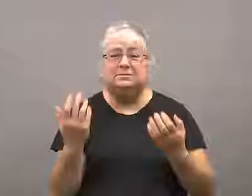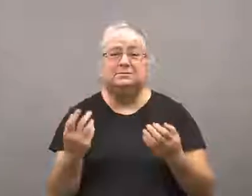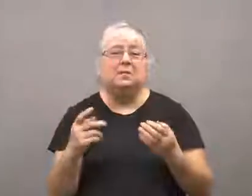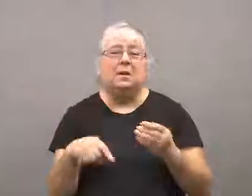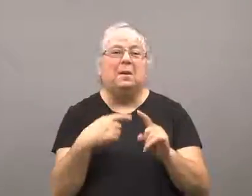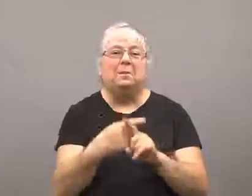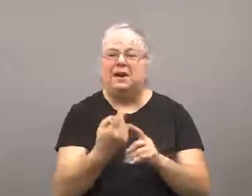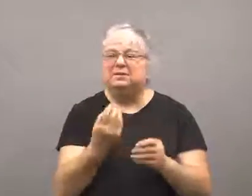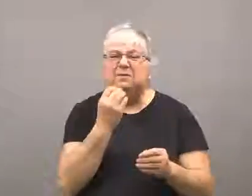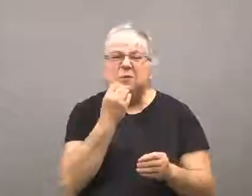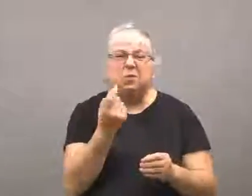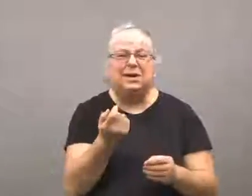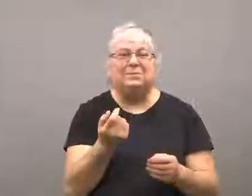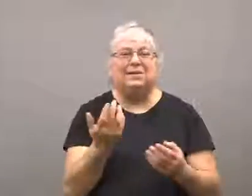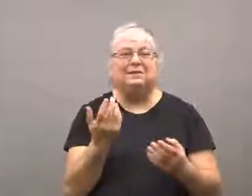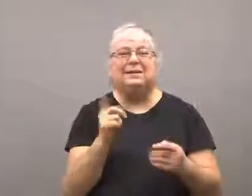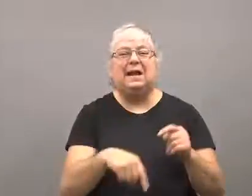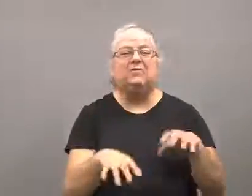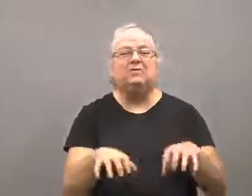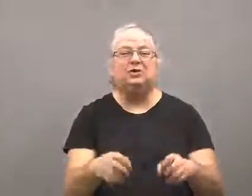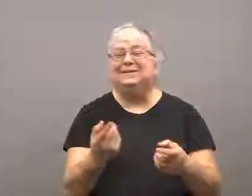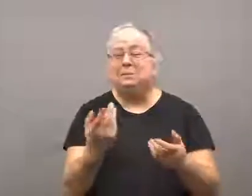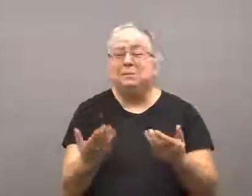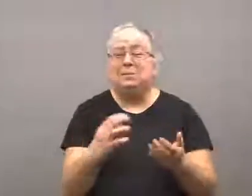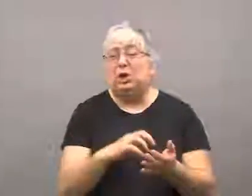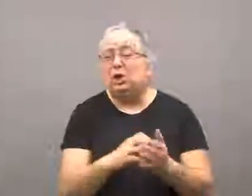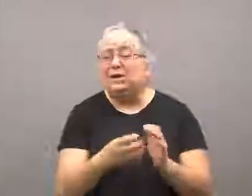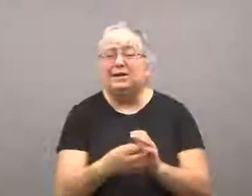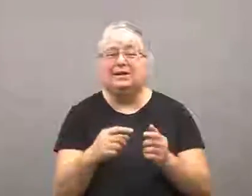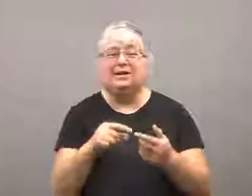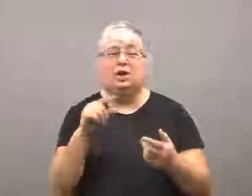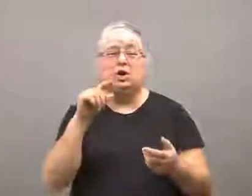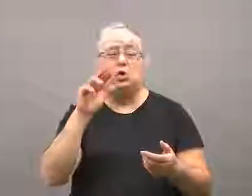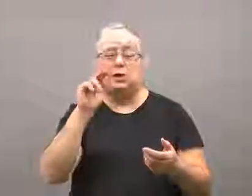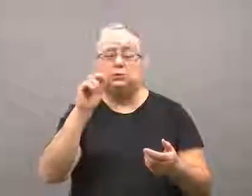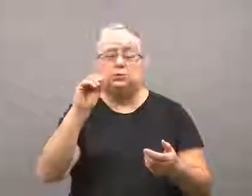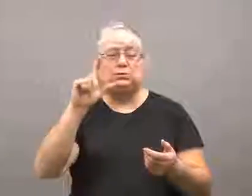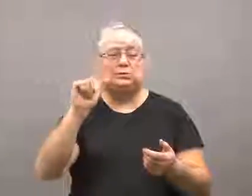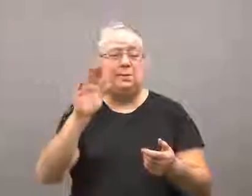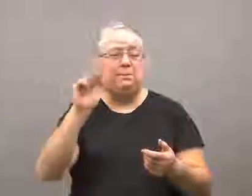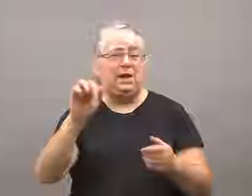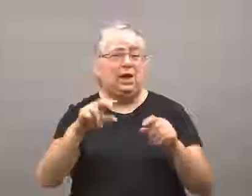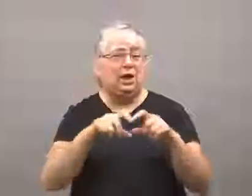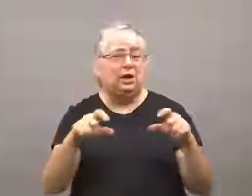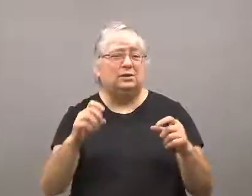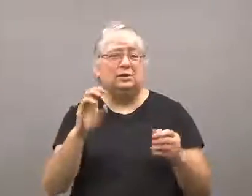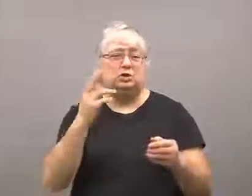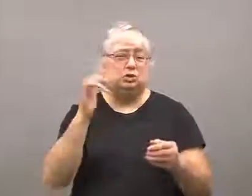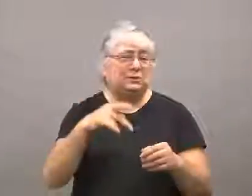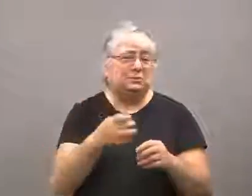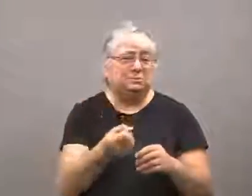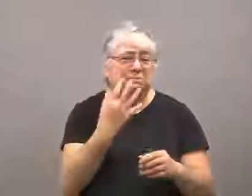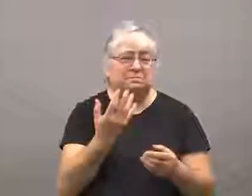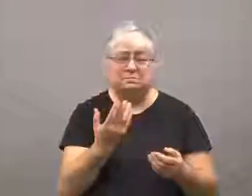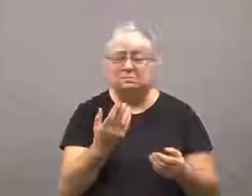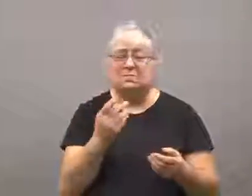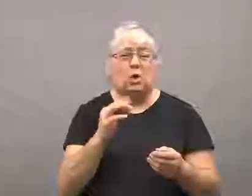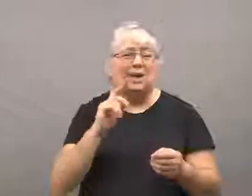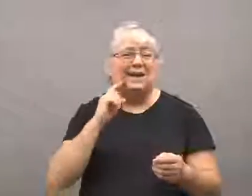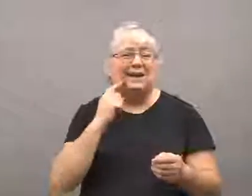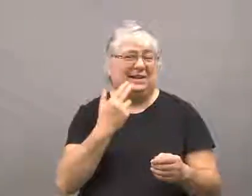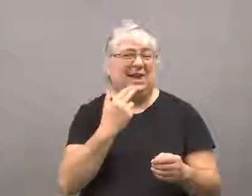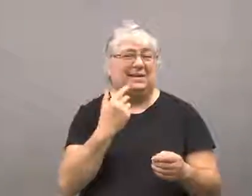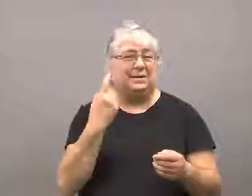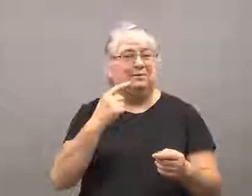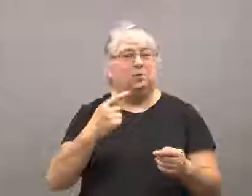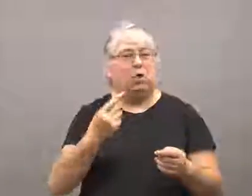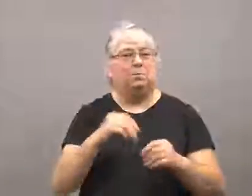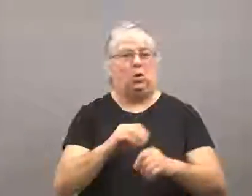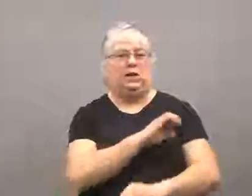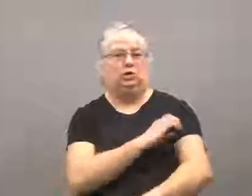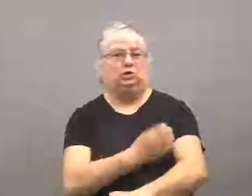Have some food that won't freeze, like cookies, granola bars,